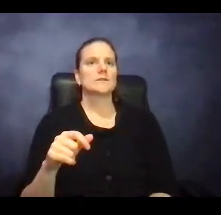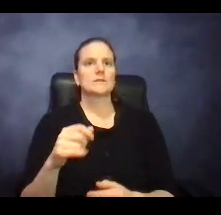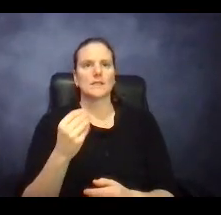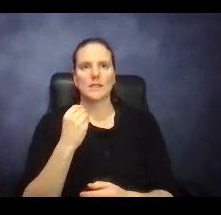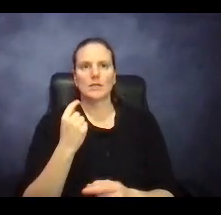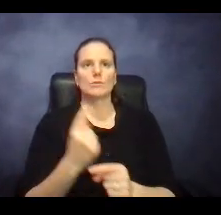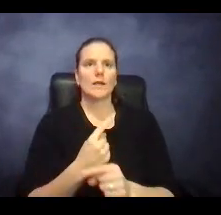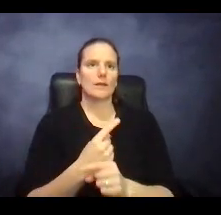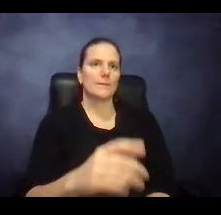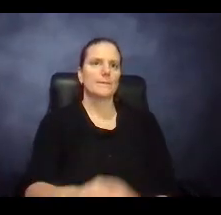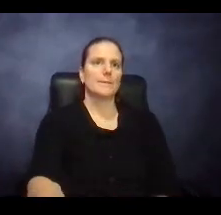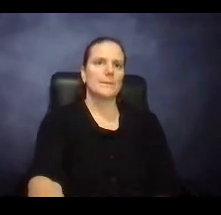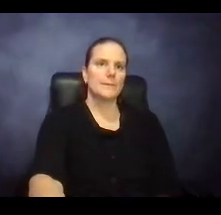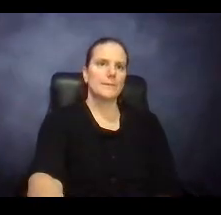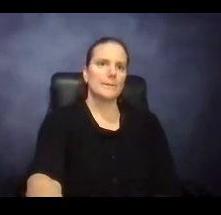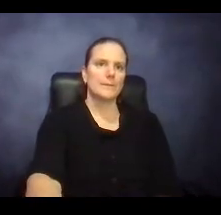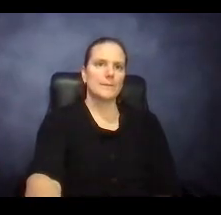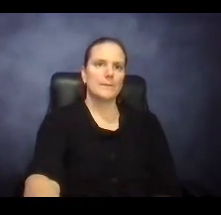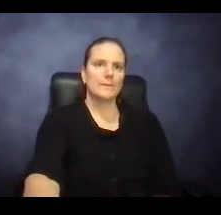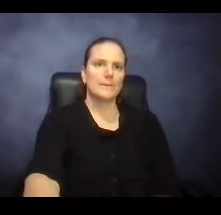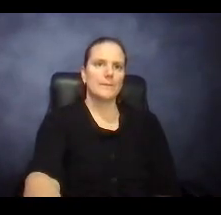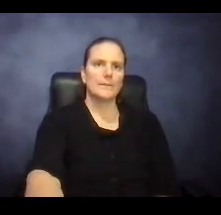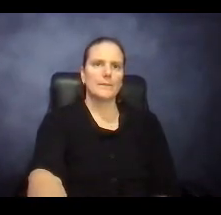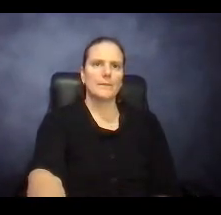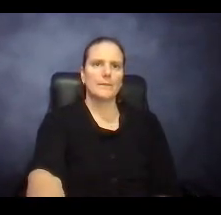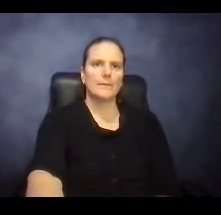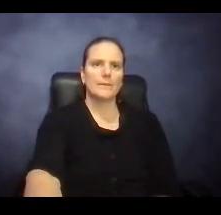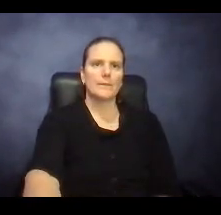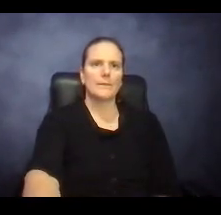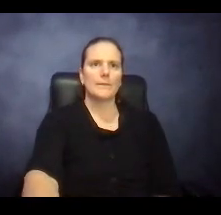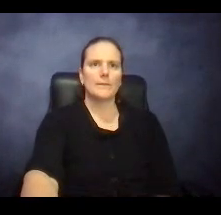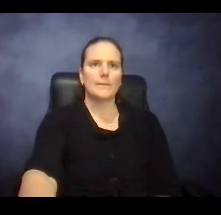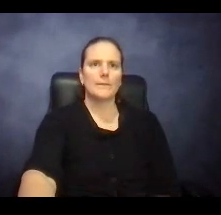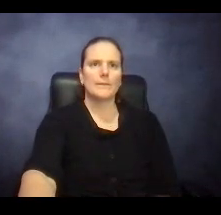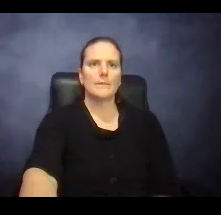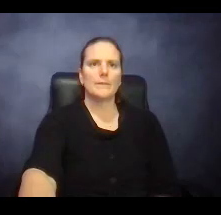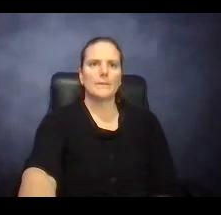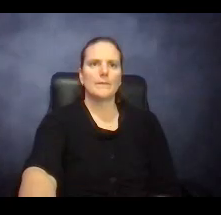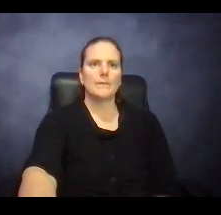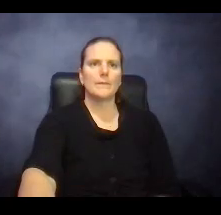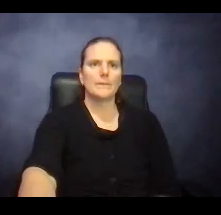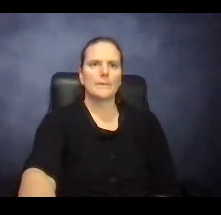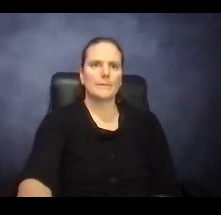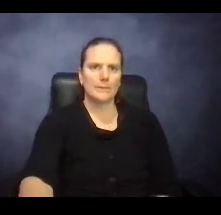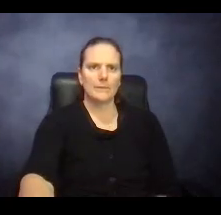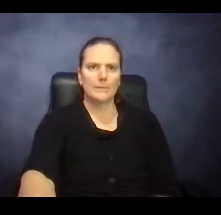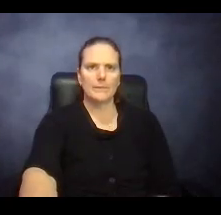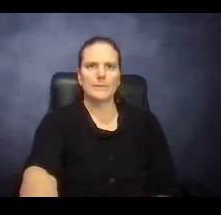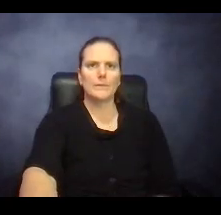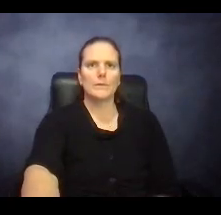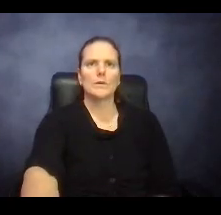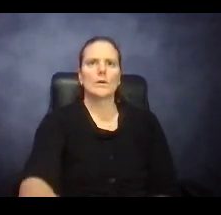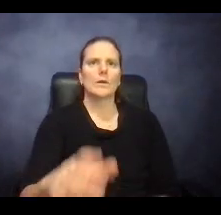you gotta eat regularly throughout the day. So avoid skipping meals and just remember that lunch is the most important meal of the day. Everything's breakfast is,